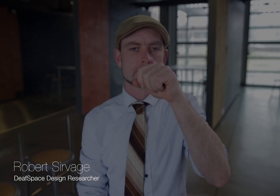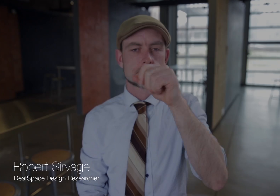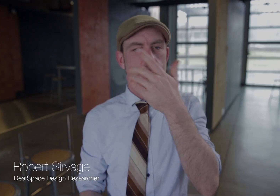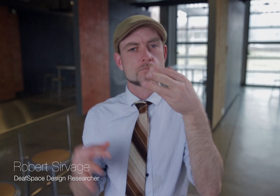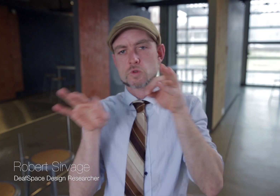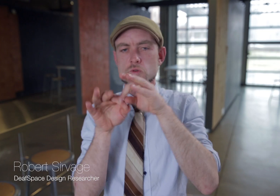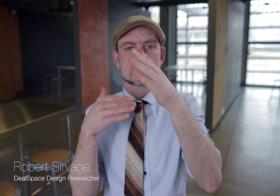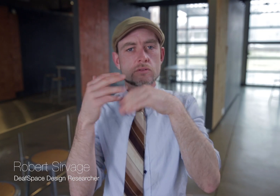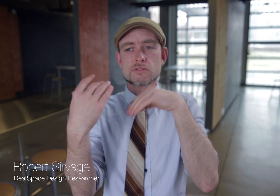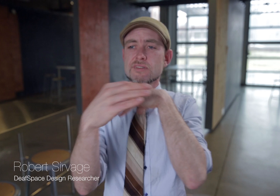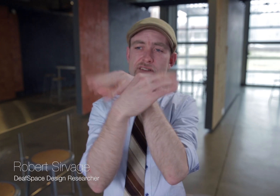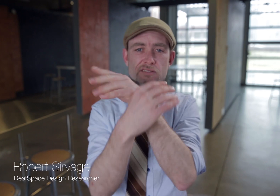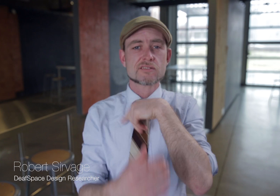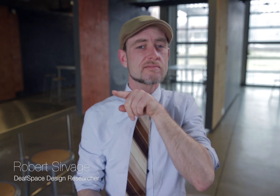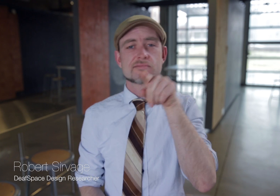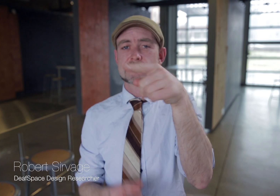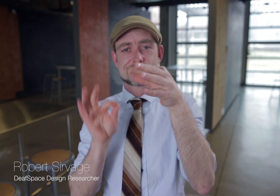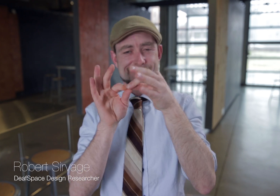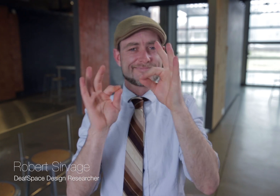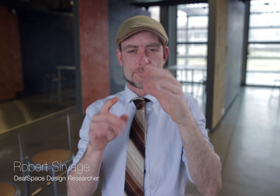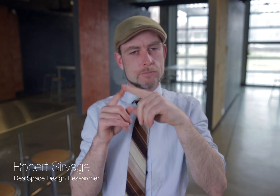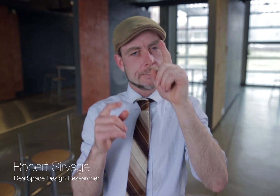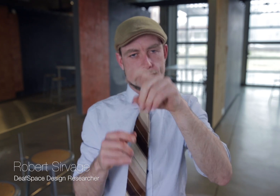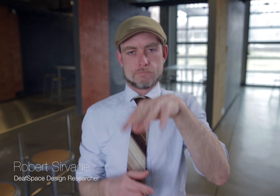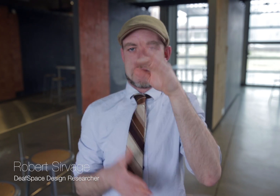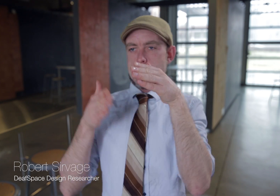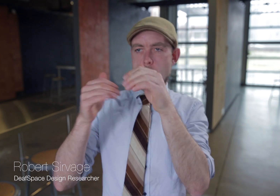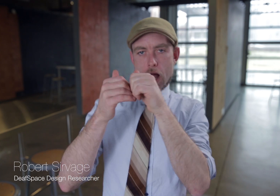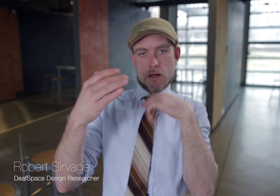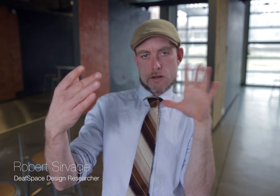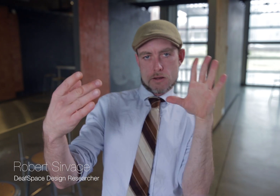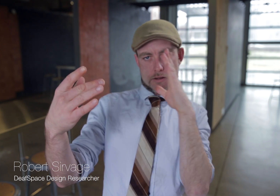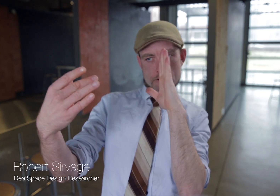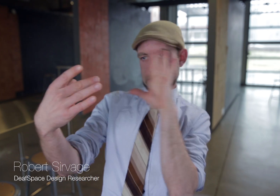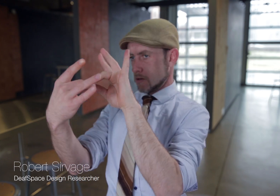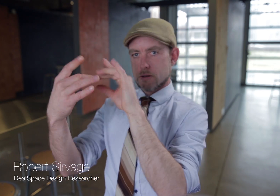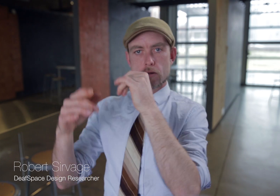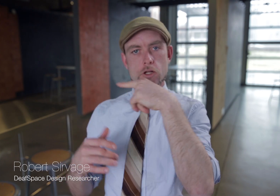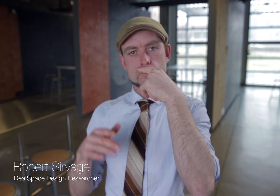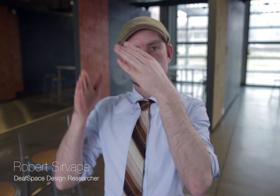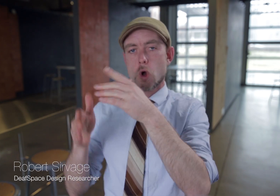Robert: Yes, regardless of the quality of the interaction with the interpreter, it’s very important to find a way to connect directly to the hearing caller.